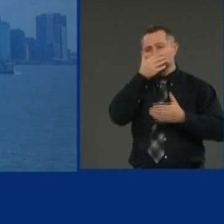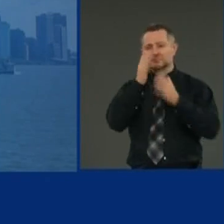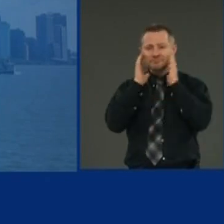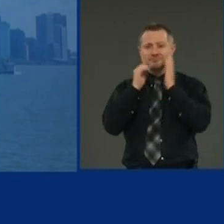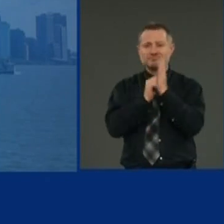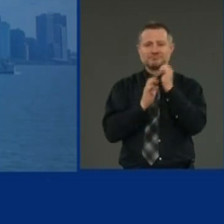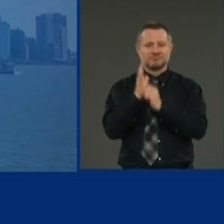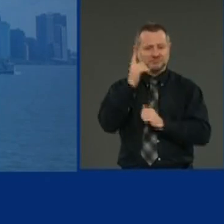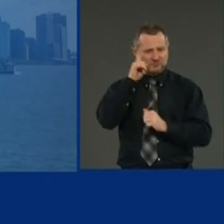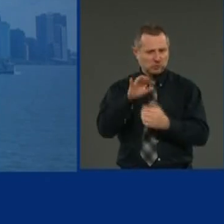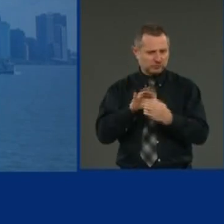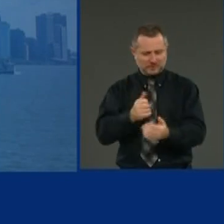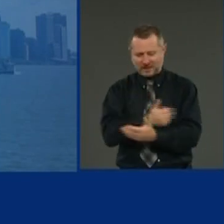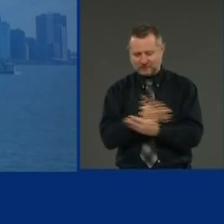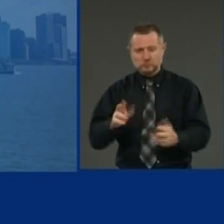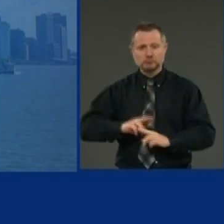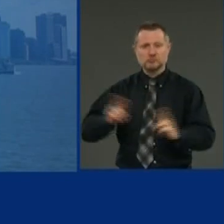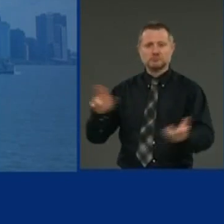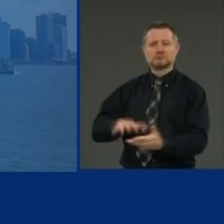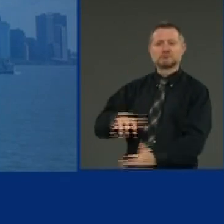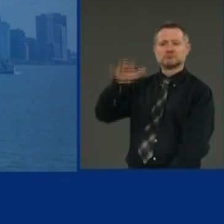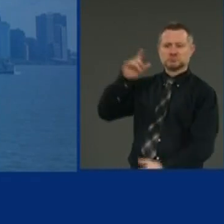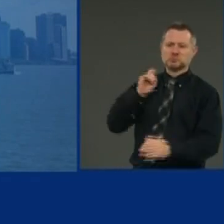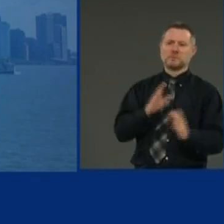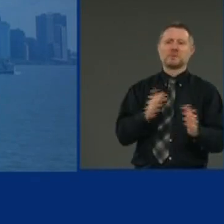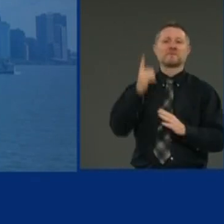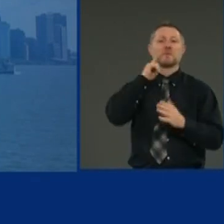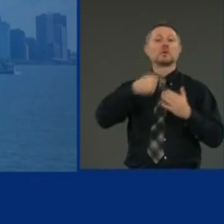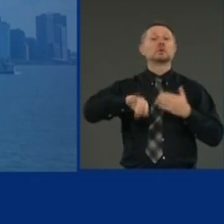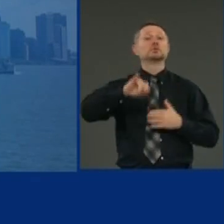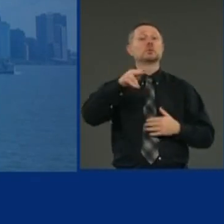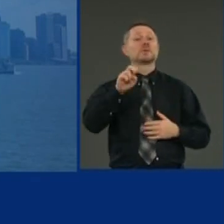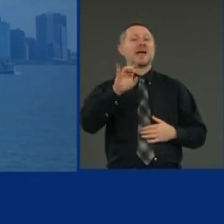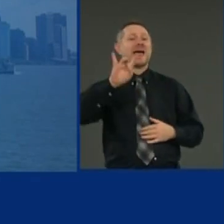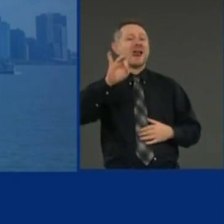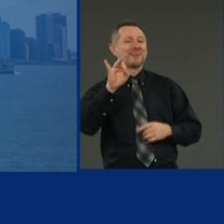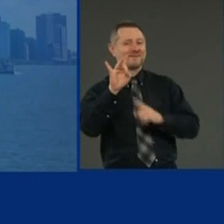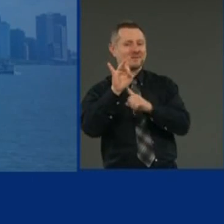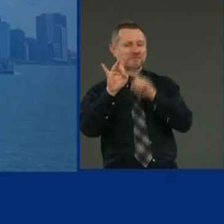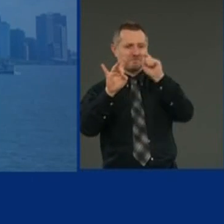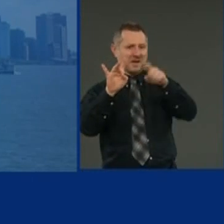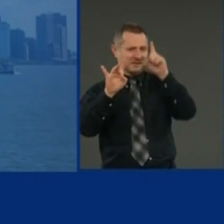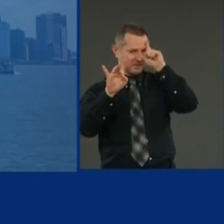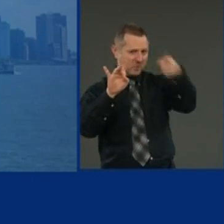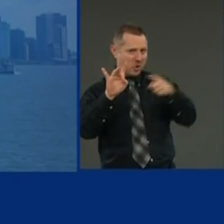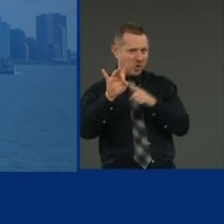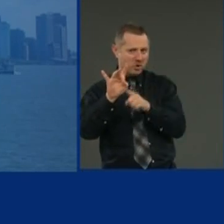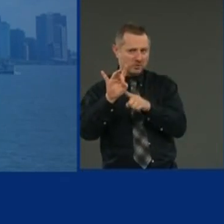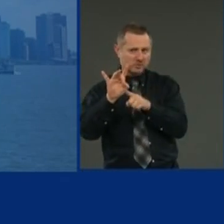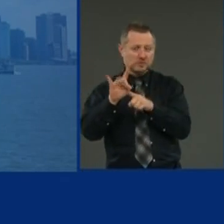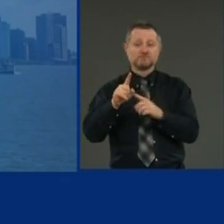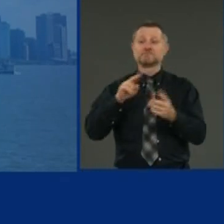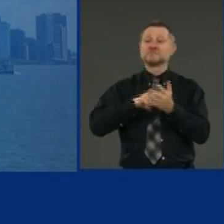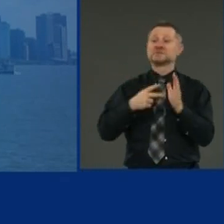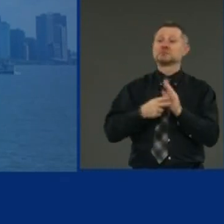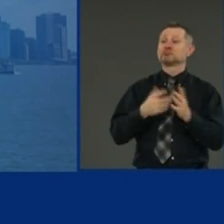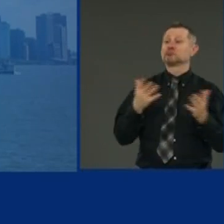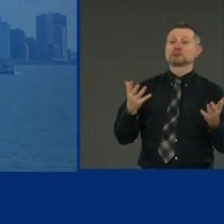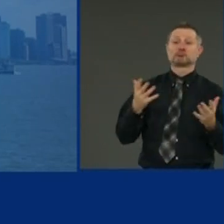THEY HAVE TO HAVE THE BEDS AVAILABLE, THEY HAVE TO HAVE PPE AVAILABLE AND WE WILL BE WORKING WITH THEM. BUT WE WILL GET THERE FOR JUNE 8.